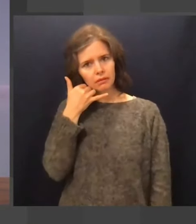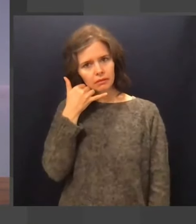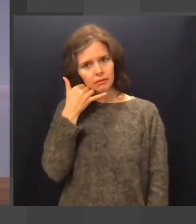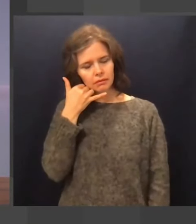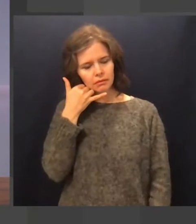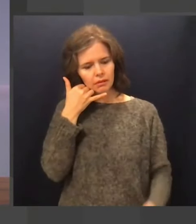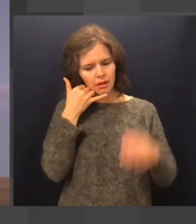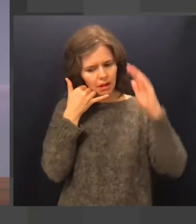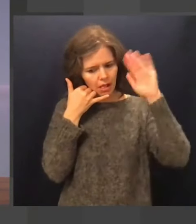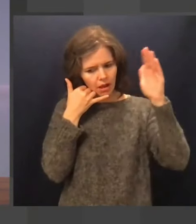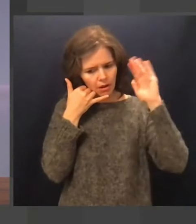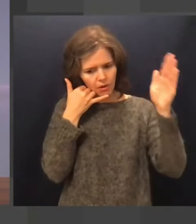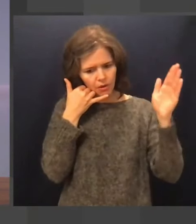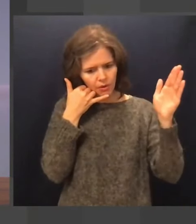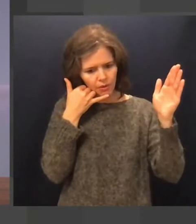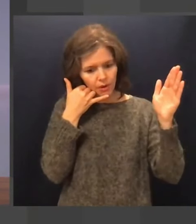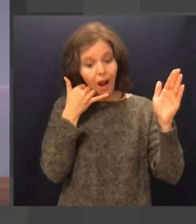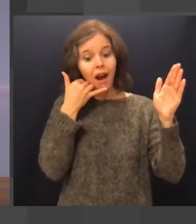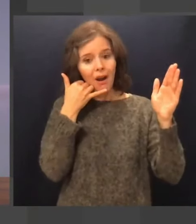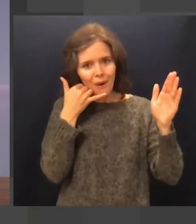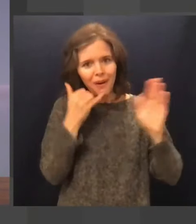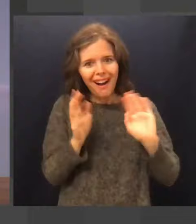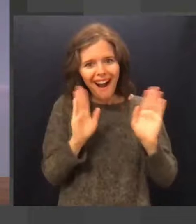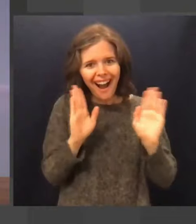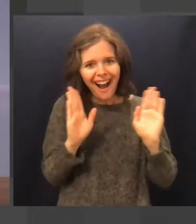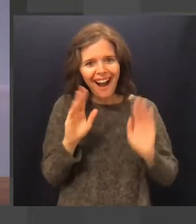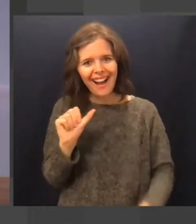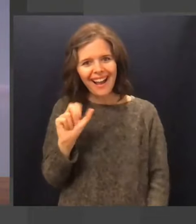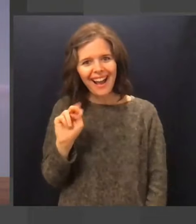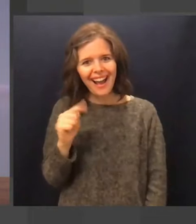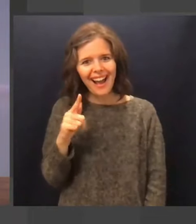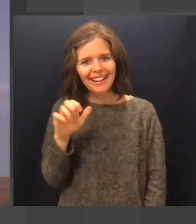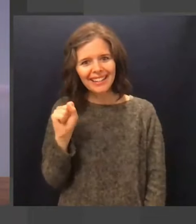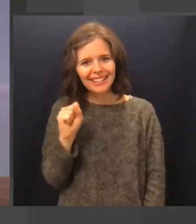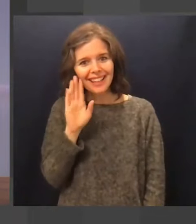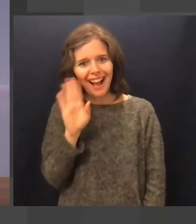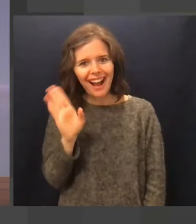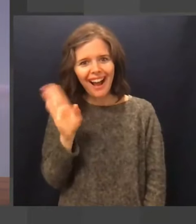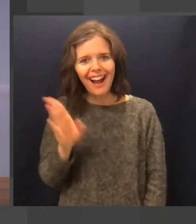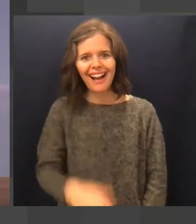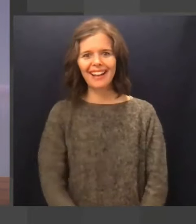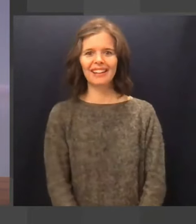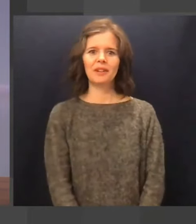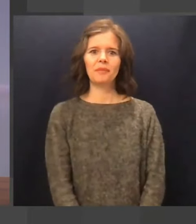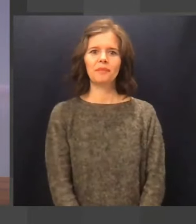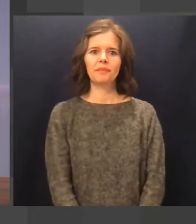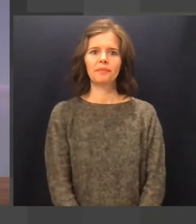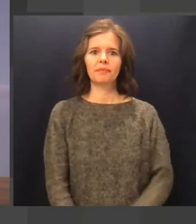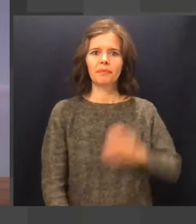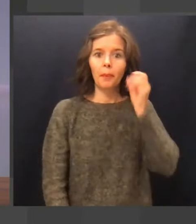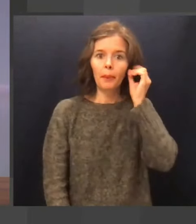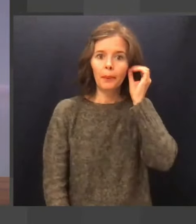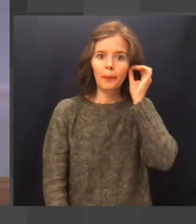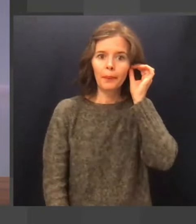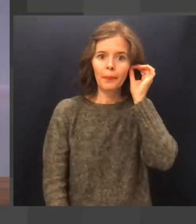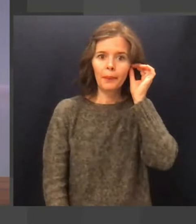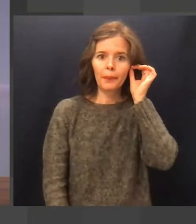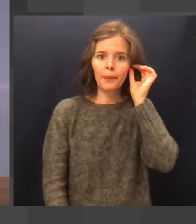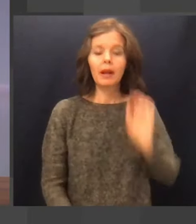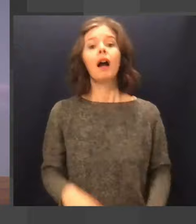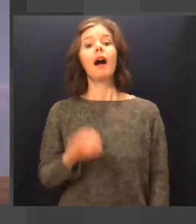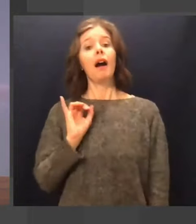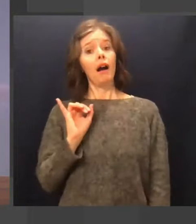NEW LET'S GO OVER TO.